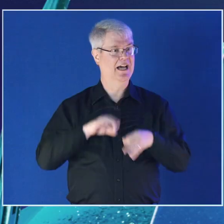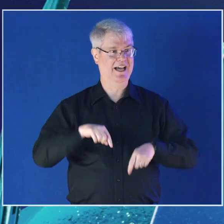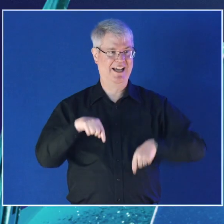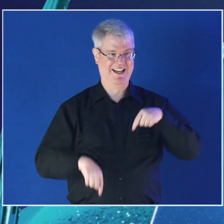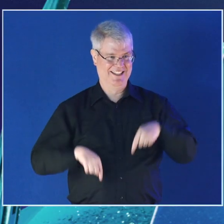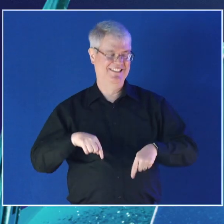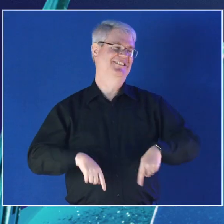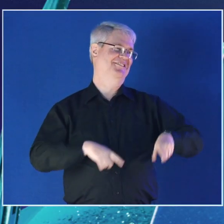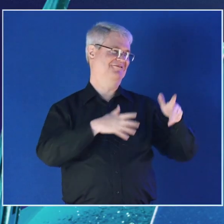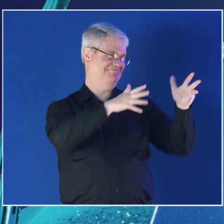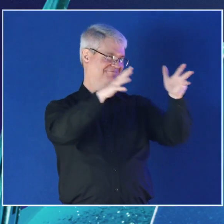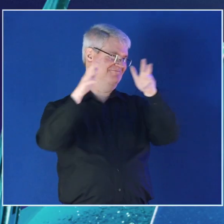Yeah.